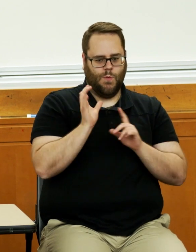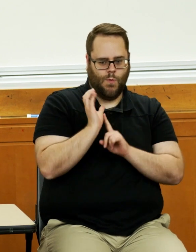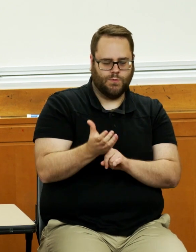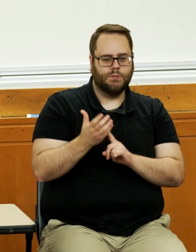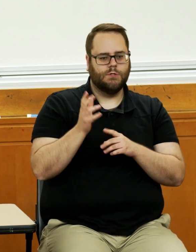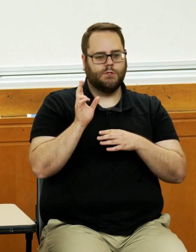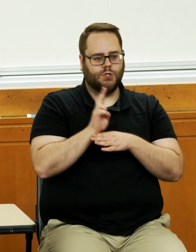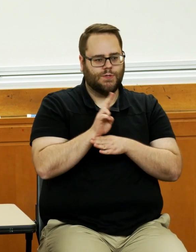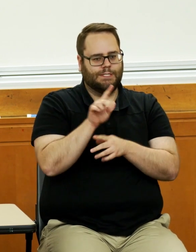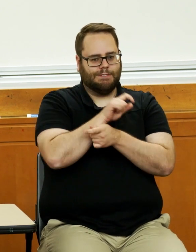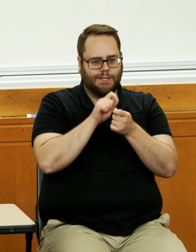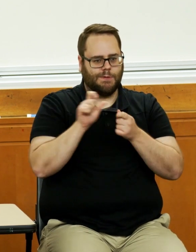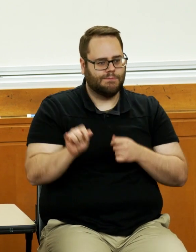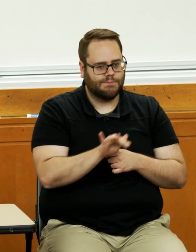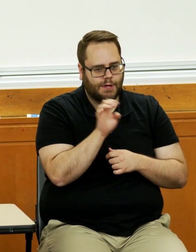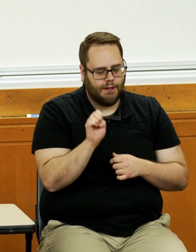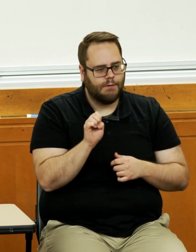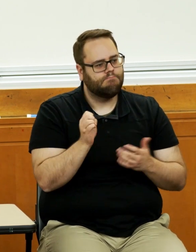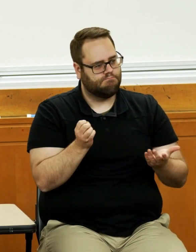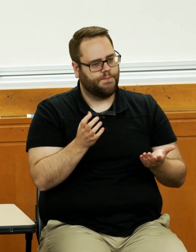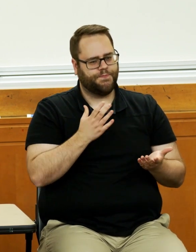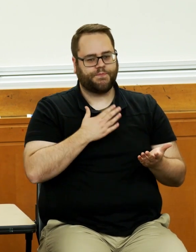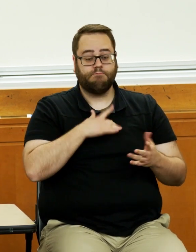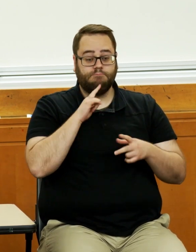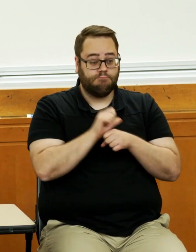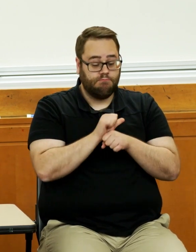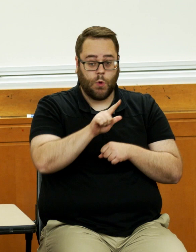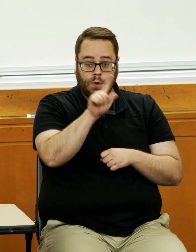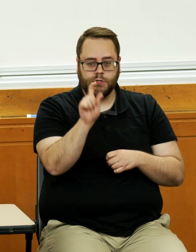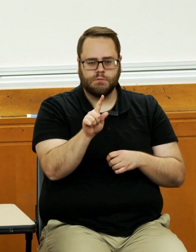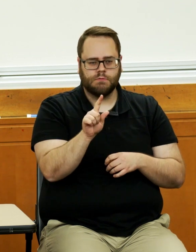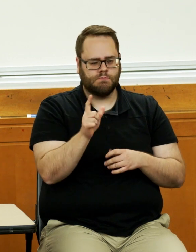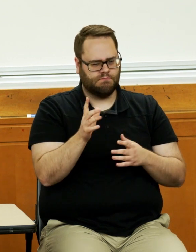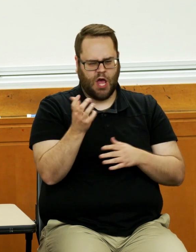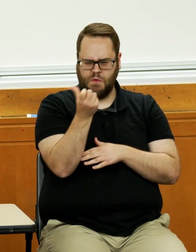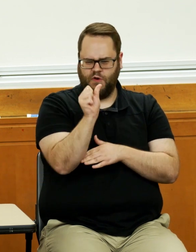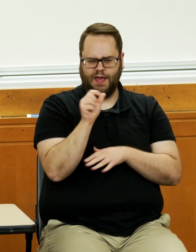distinctive styles. So, my genuine question became “Can I appropriate a movement that was supposedly